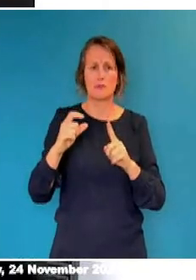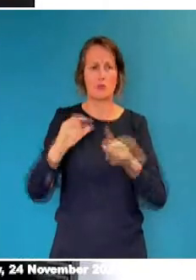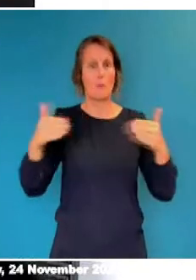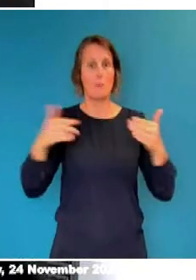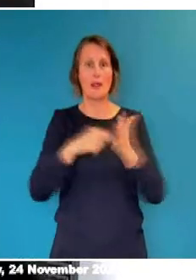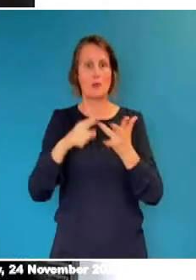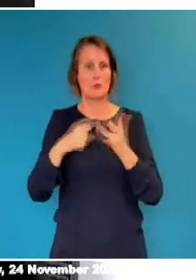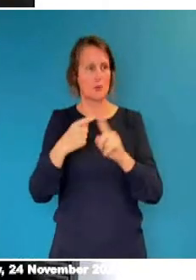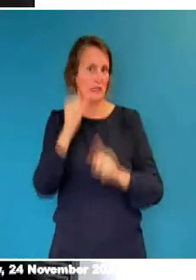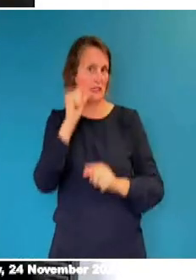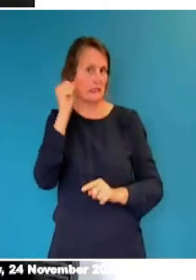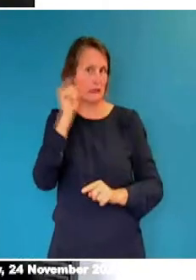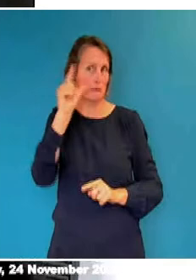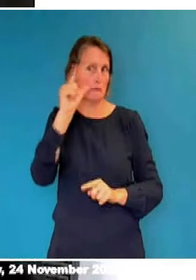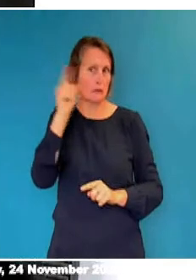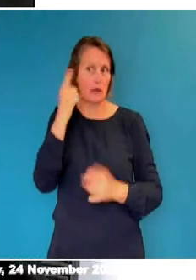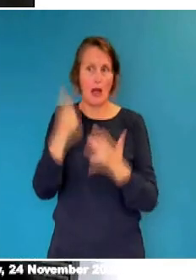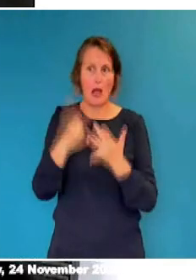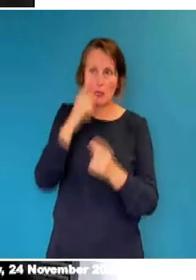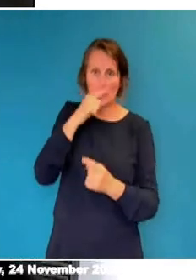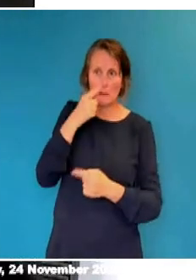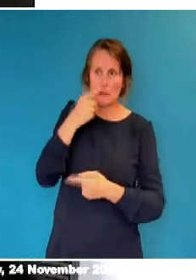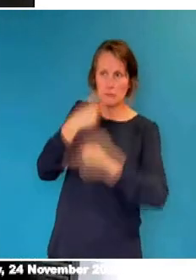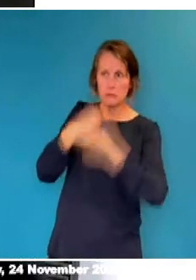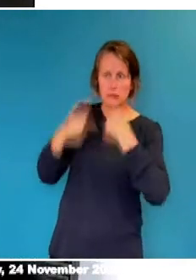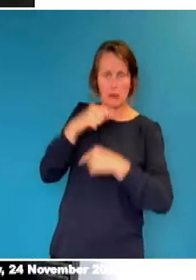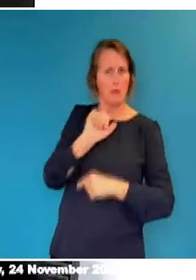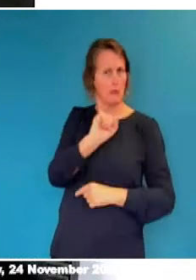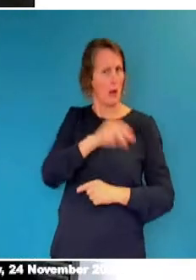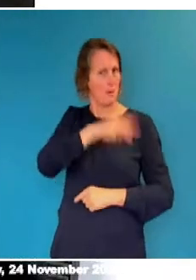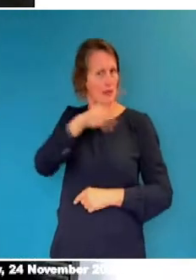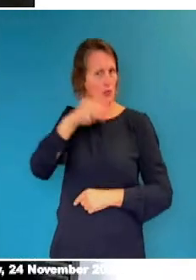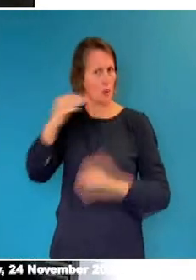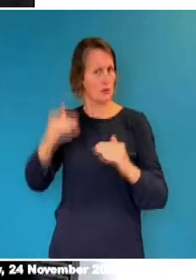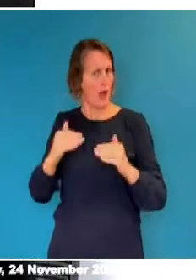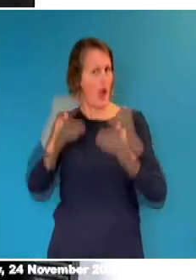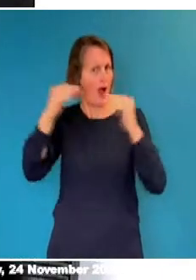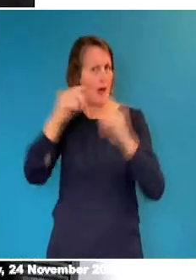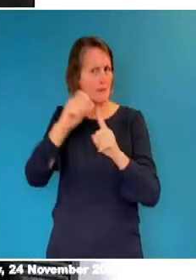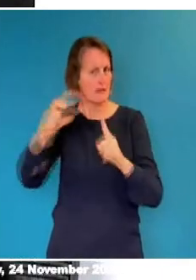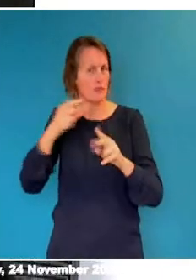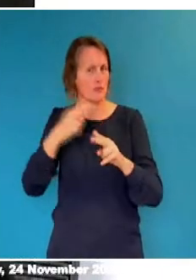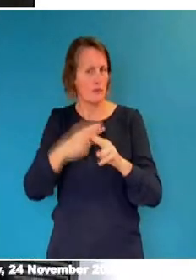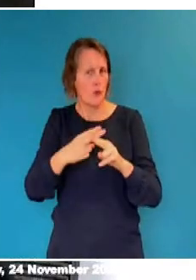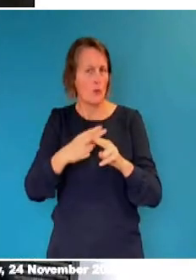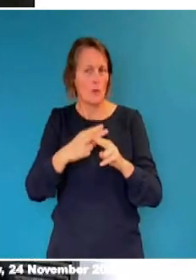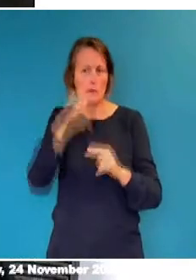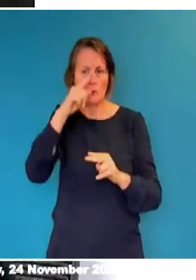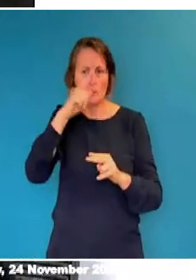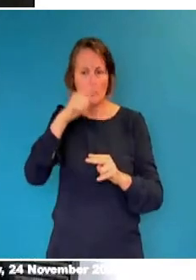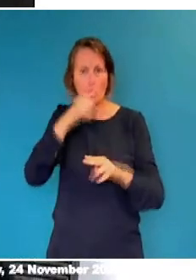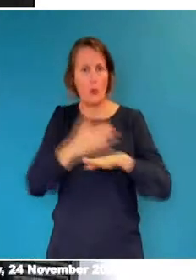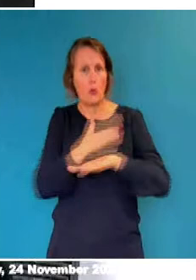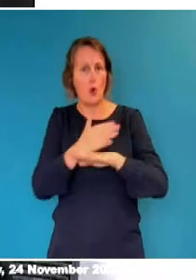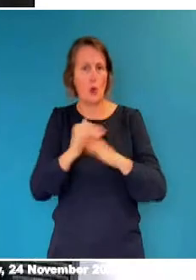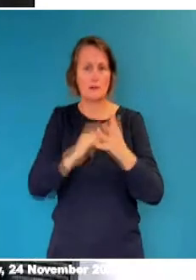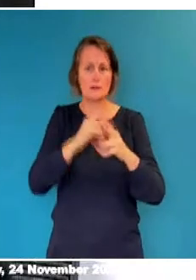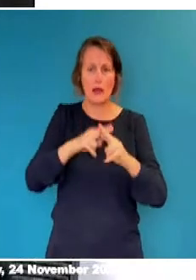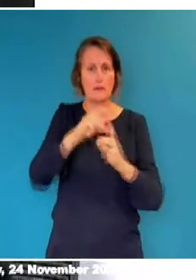relatively high participation rate, and you've noted that over the past decade that